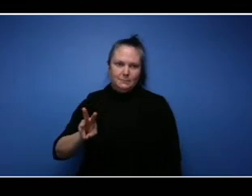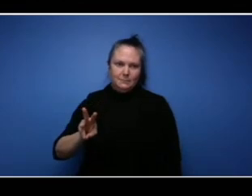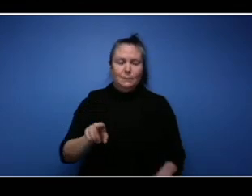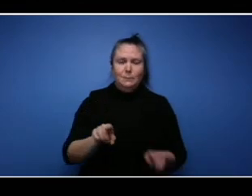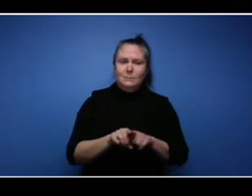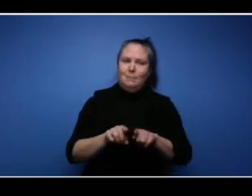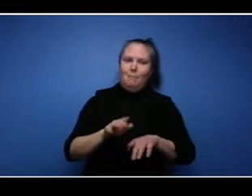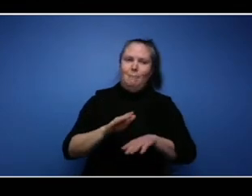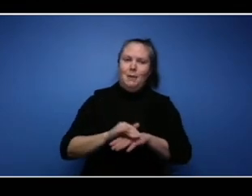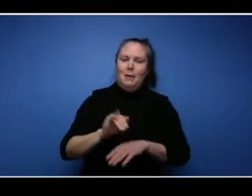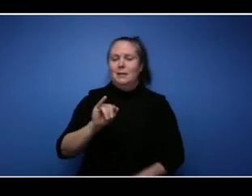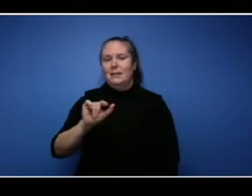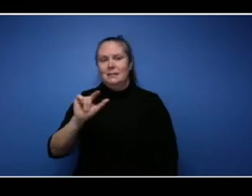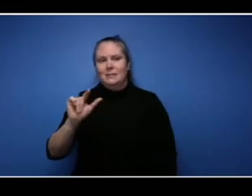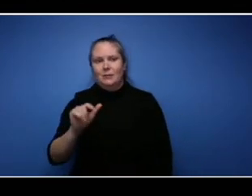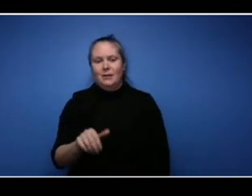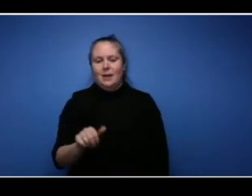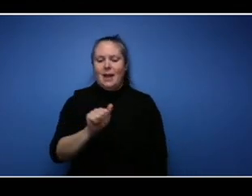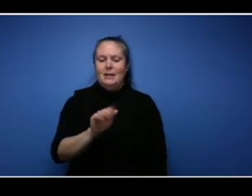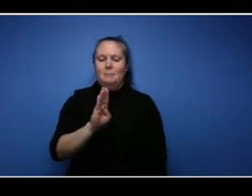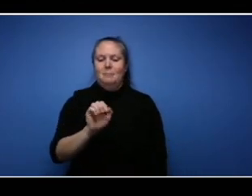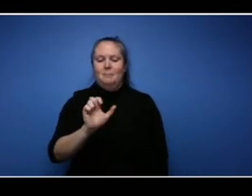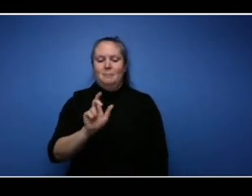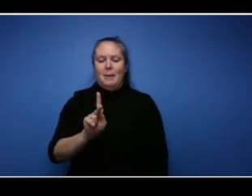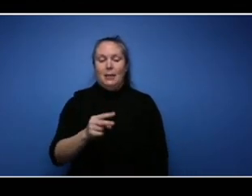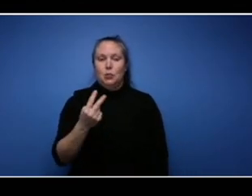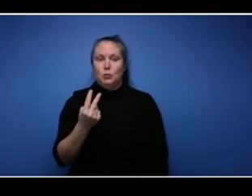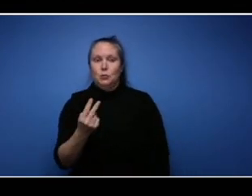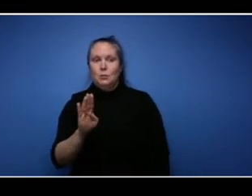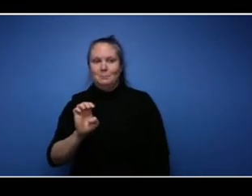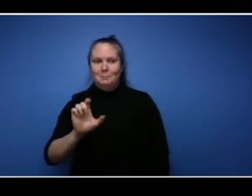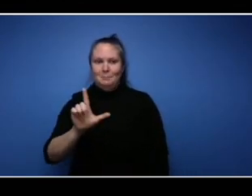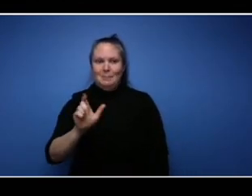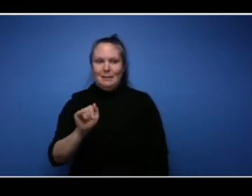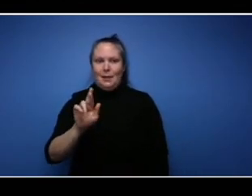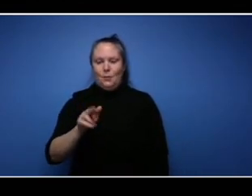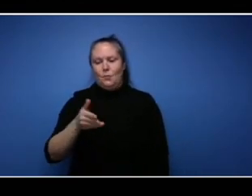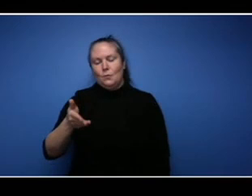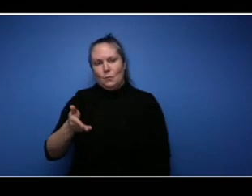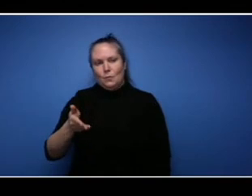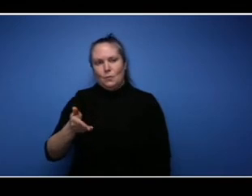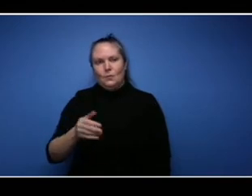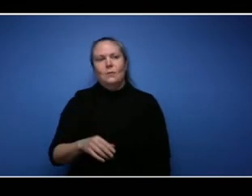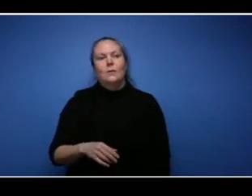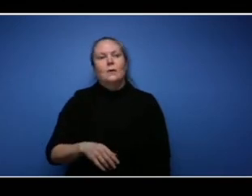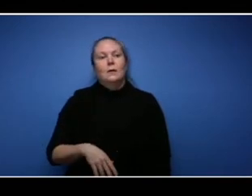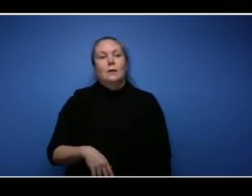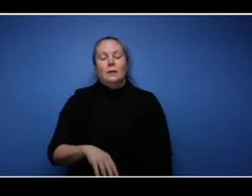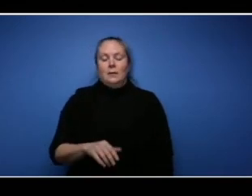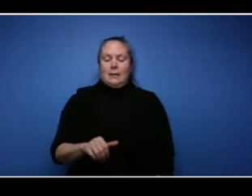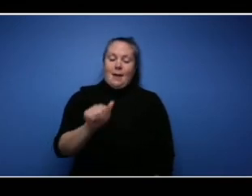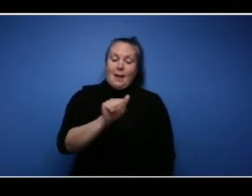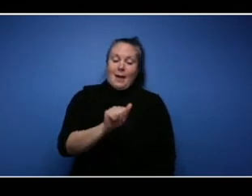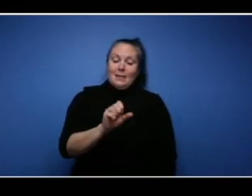at @back2belair on Instagram as well um Simon Sea Moss at @simonseamoss on Instagram or